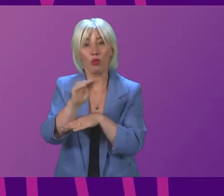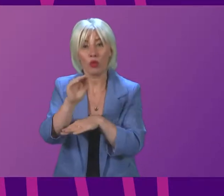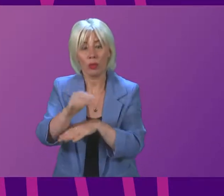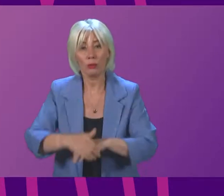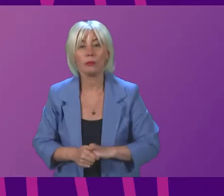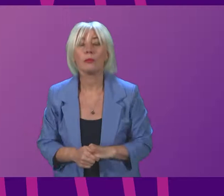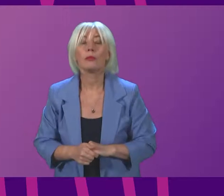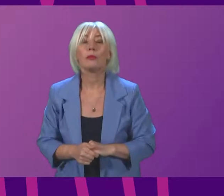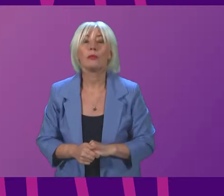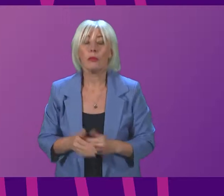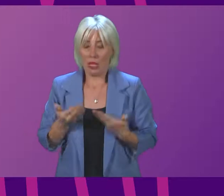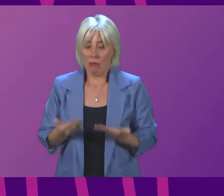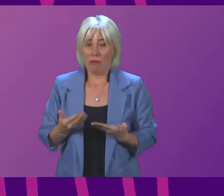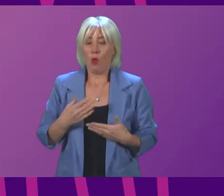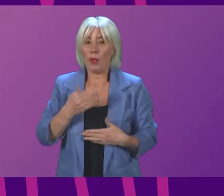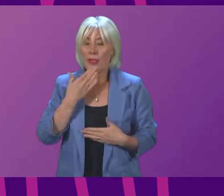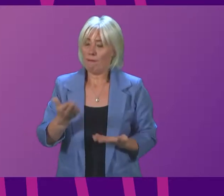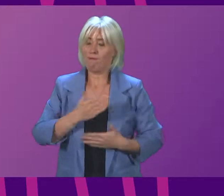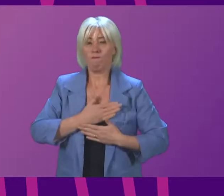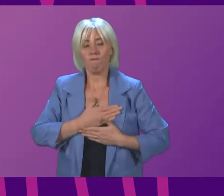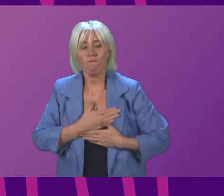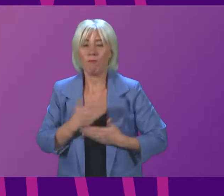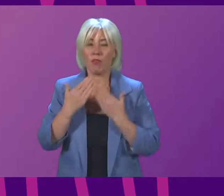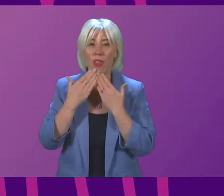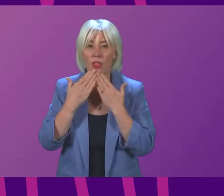At this point, I express my heartfelt thanks to everyone who has played a part